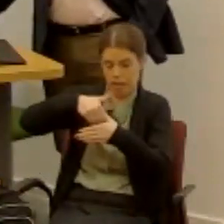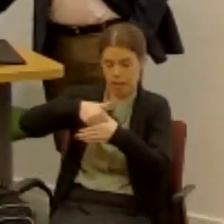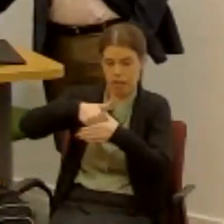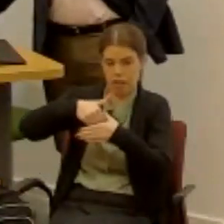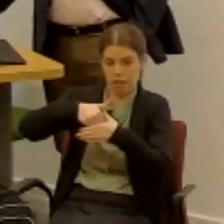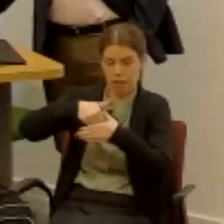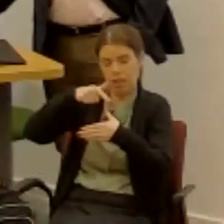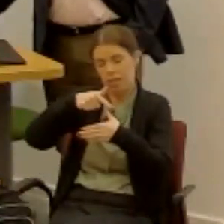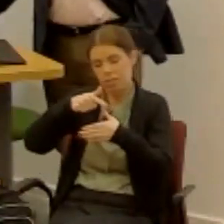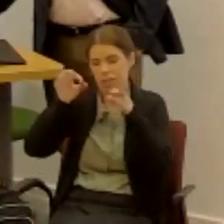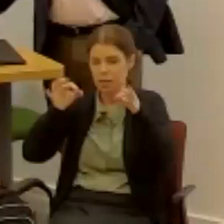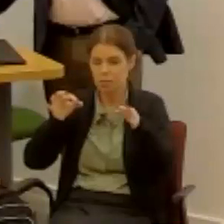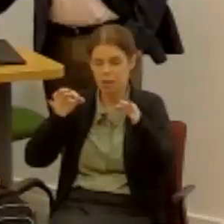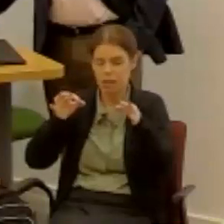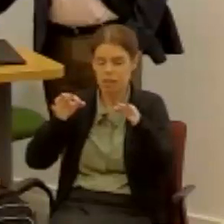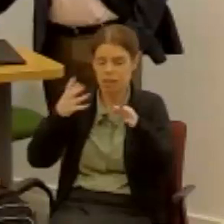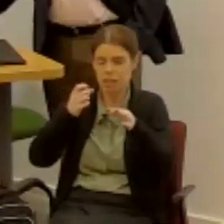and particularly circling around about blood vessels.